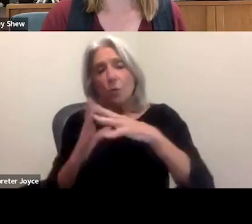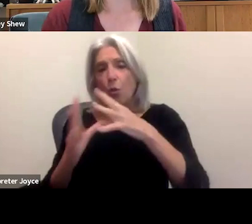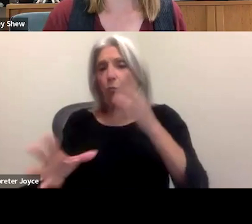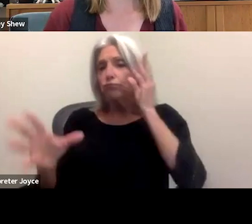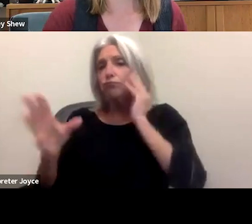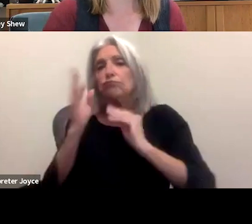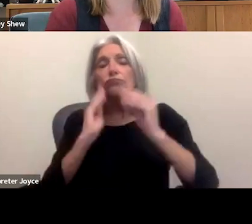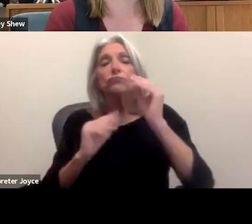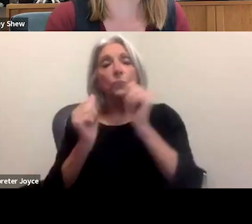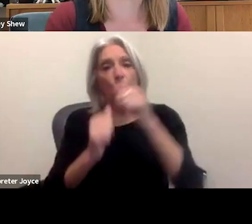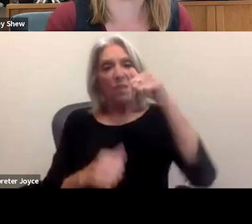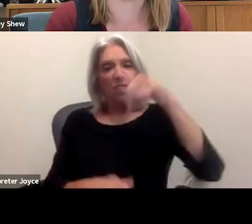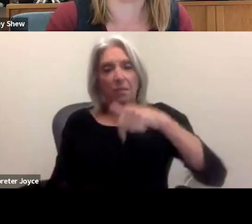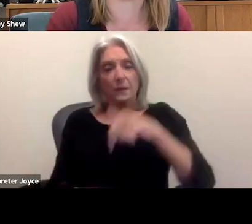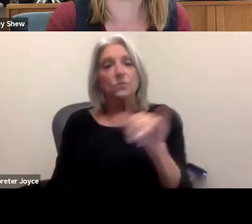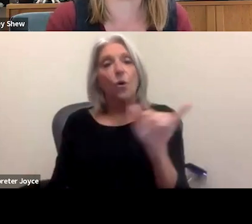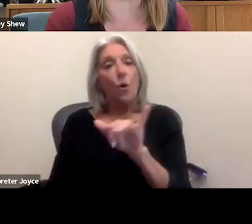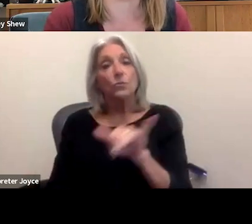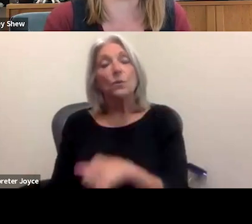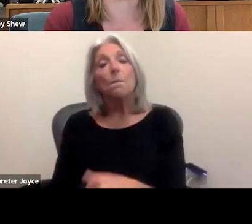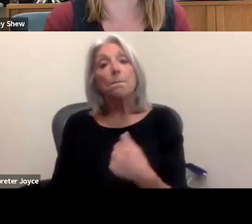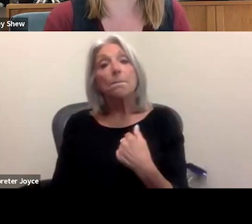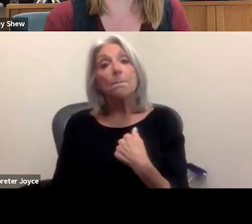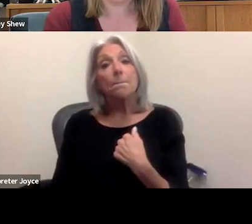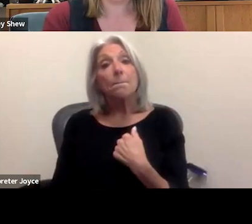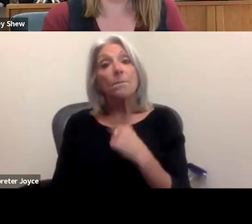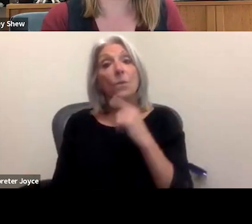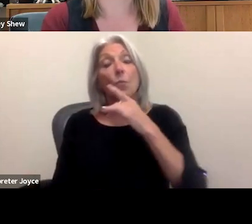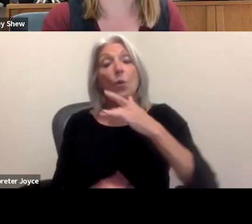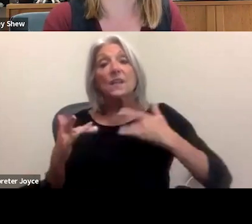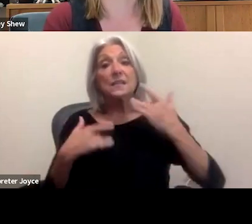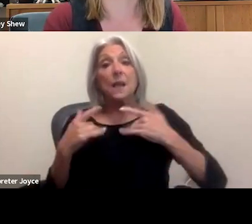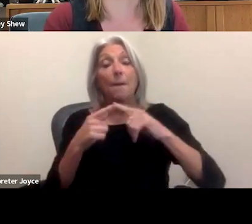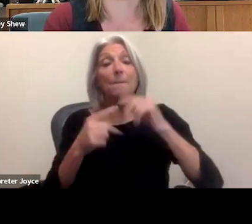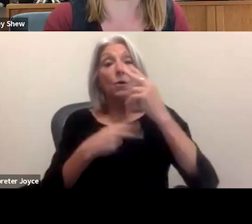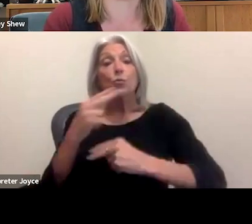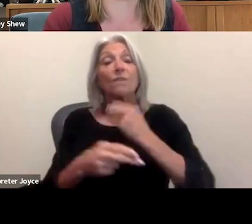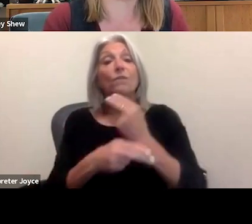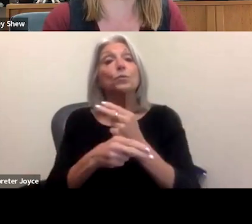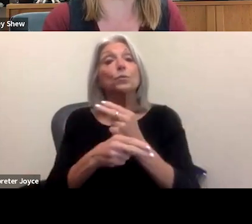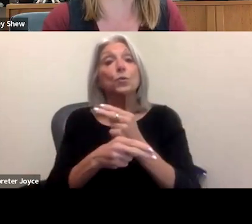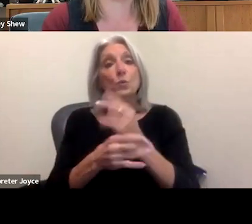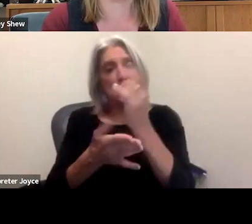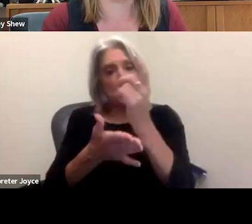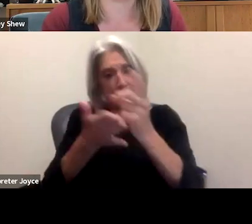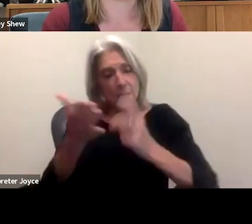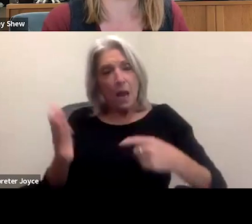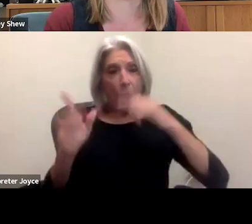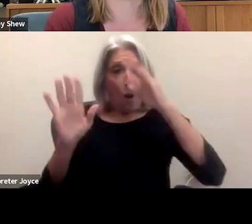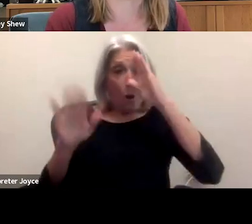So I really I'm excited about universal designs. And I hope you believe from Devva